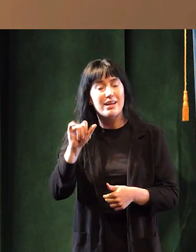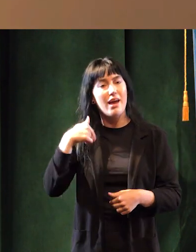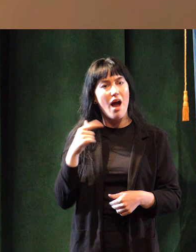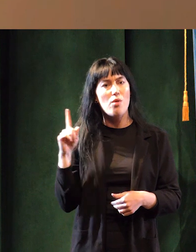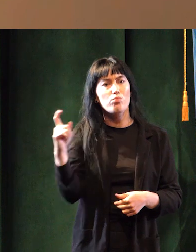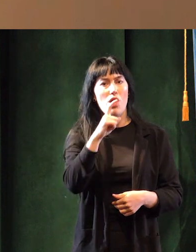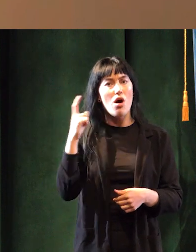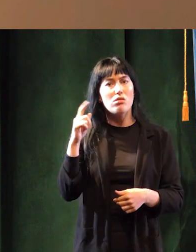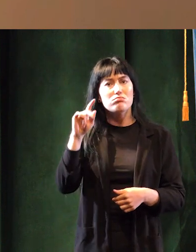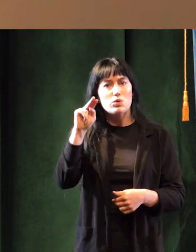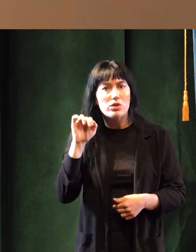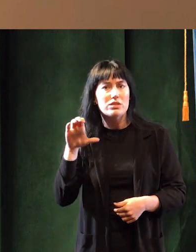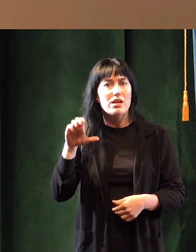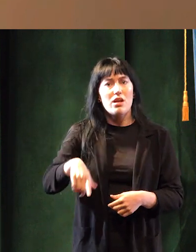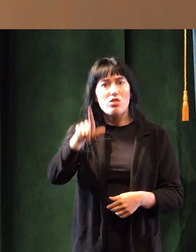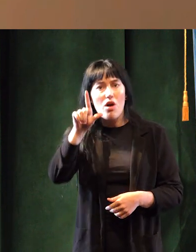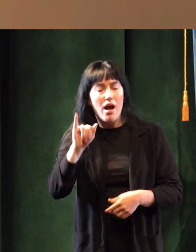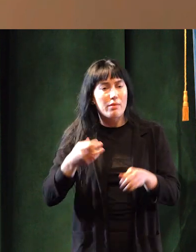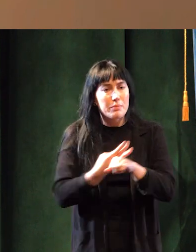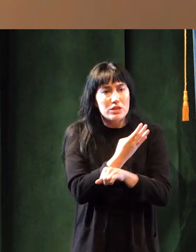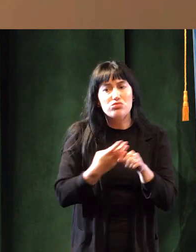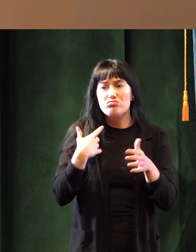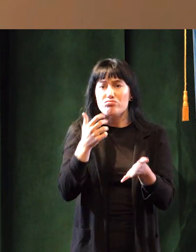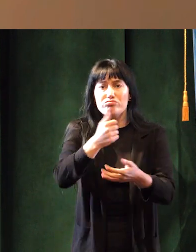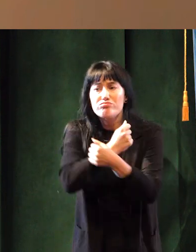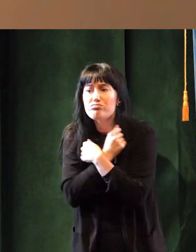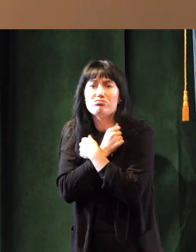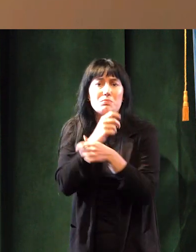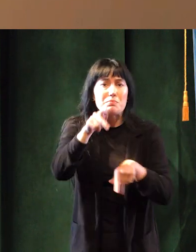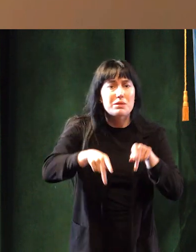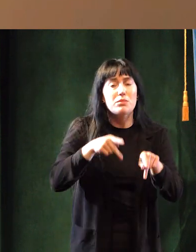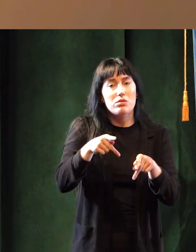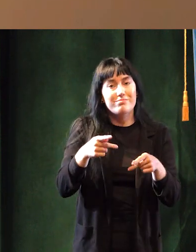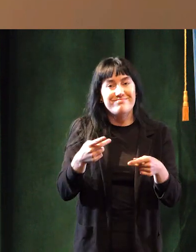and Long Island and literally okay but we can't do that now we have to remain